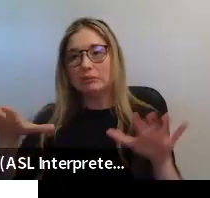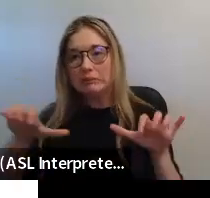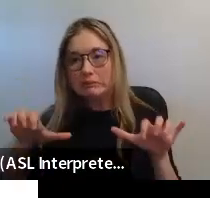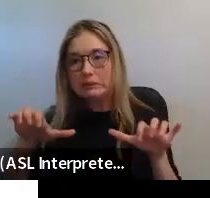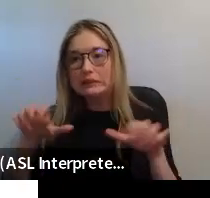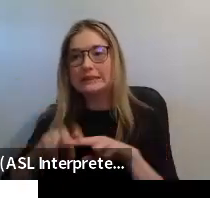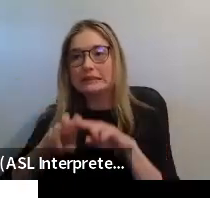So all of the details about that disability is important.